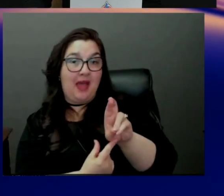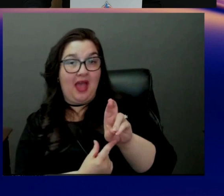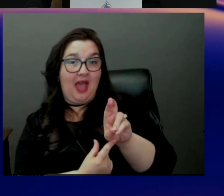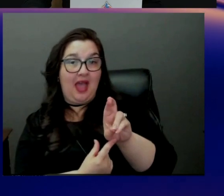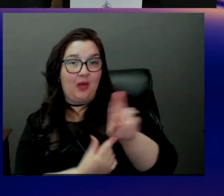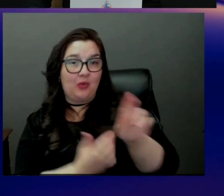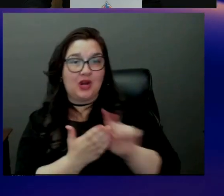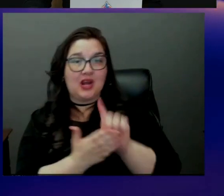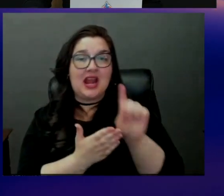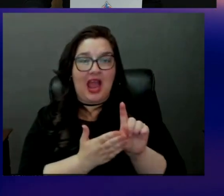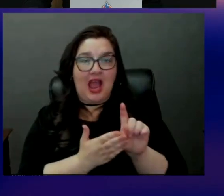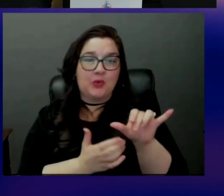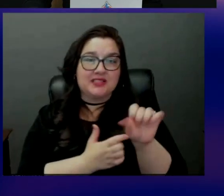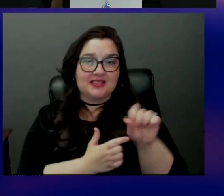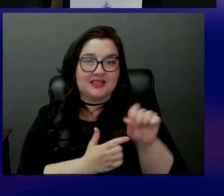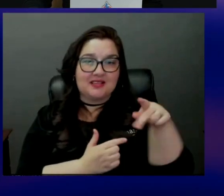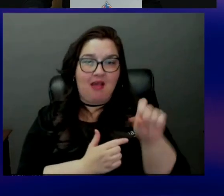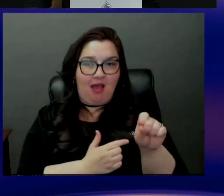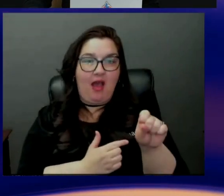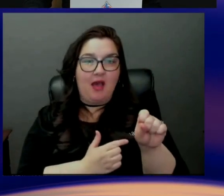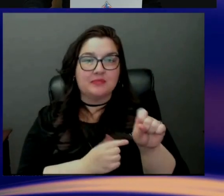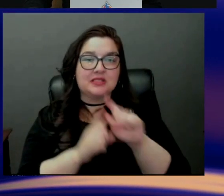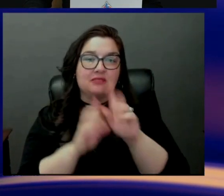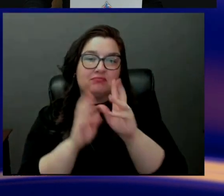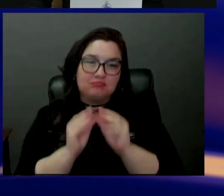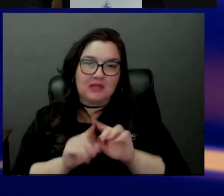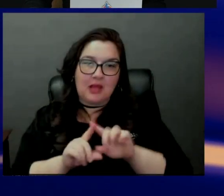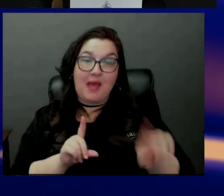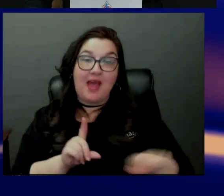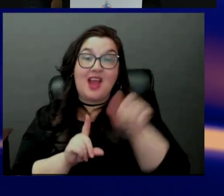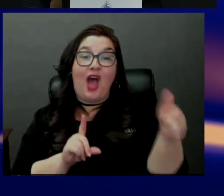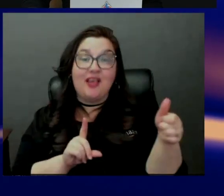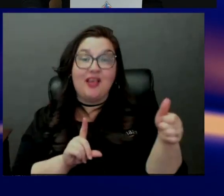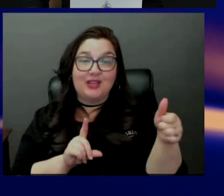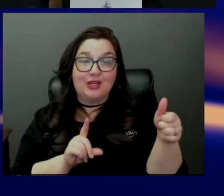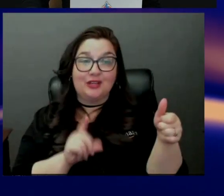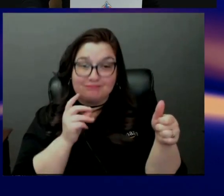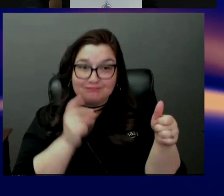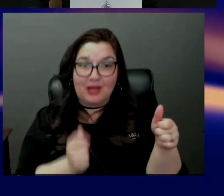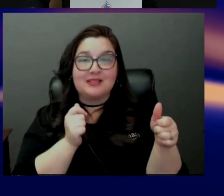series but we also have some other on-demand shows. And we can see here that we have dev hour.